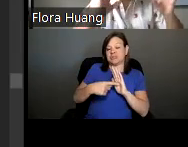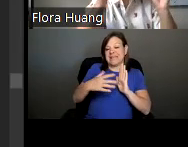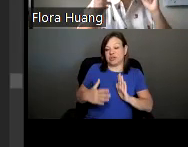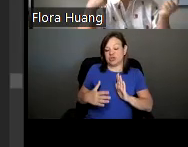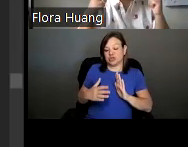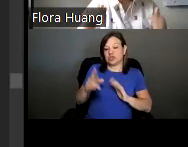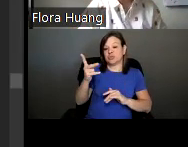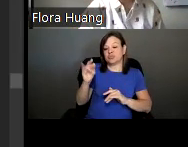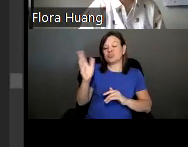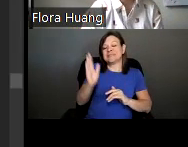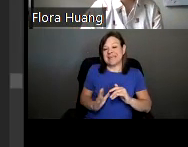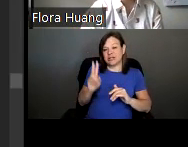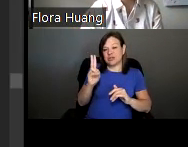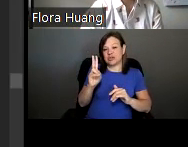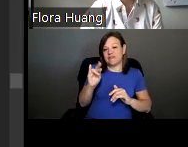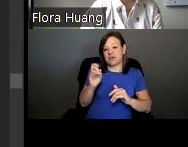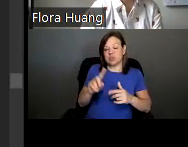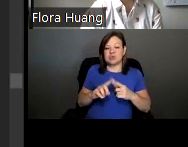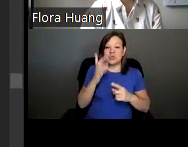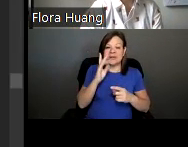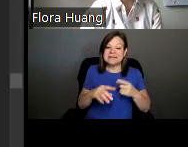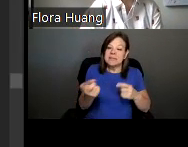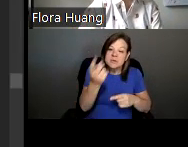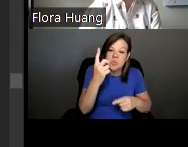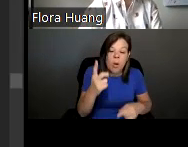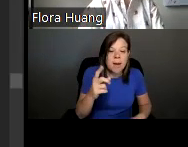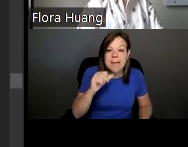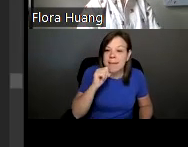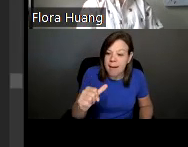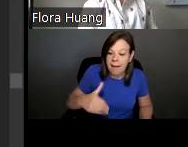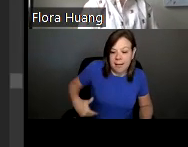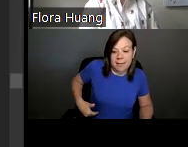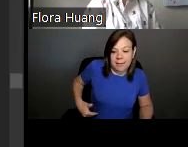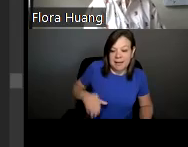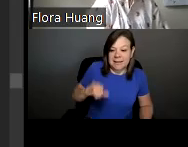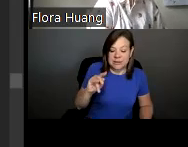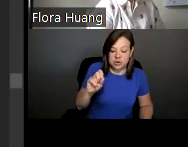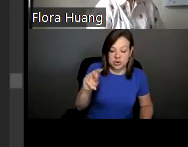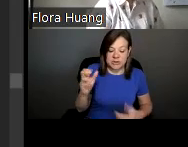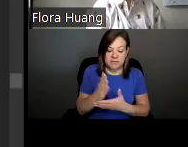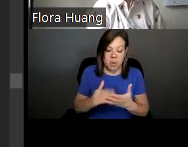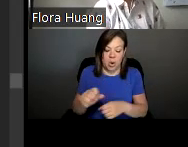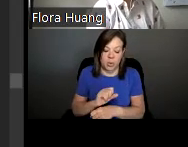this one unintuitive piece works. So last time when we were talking a lot